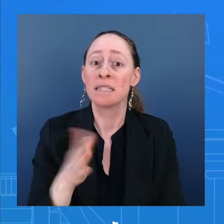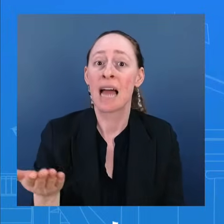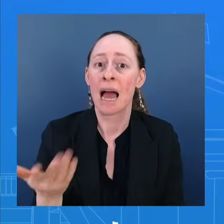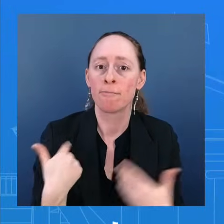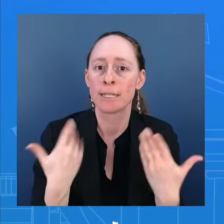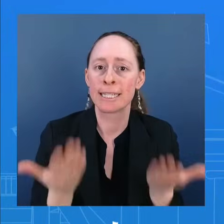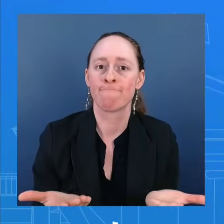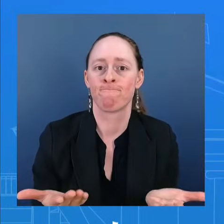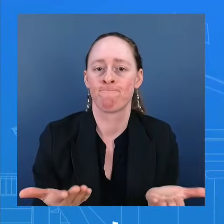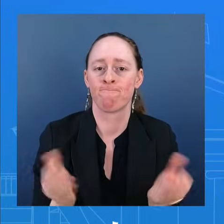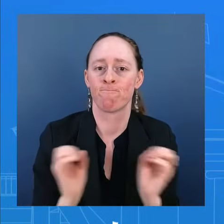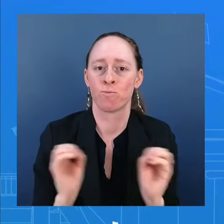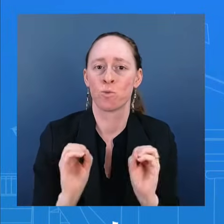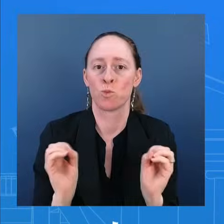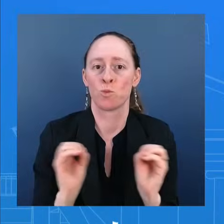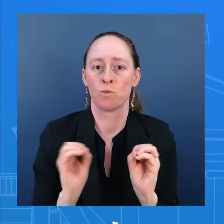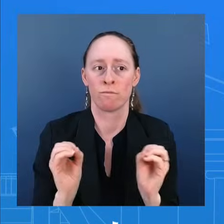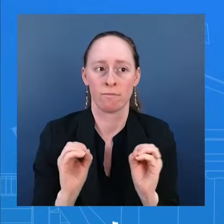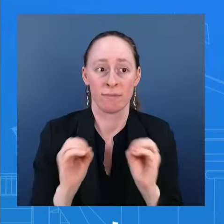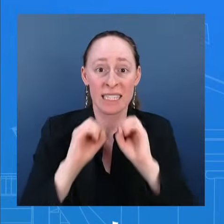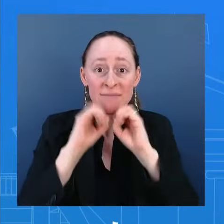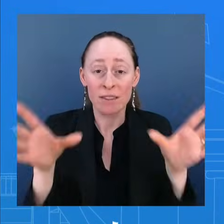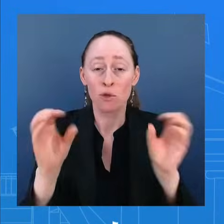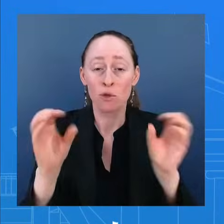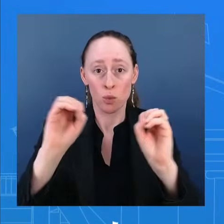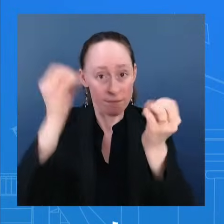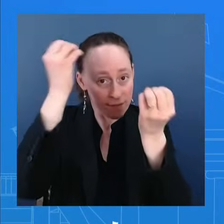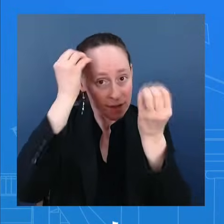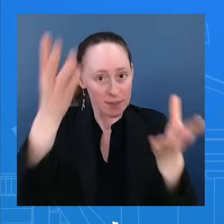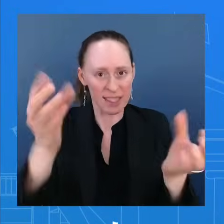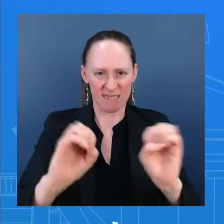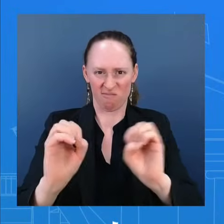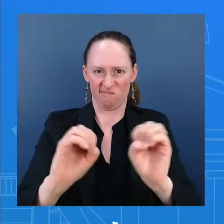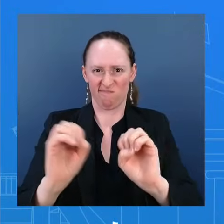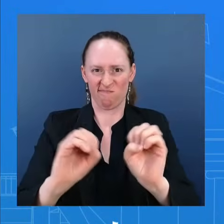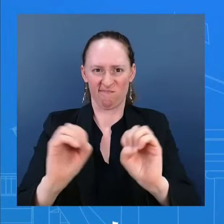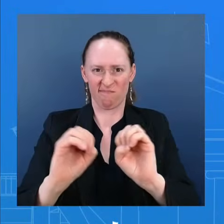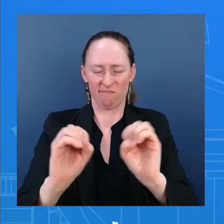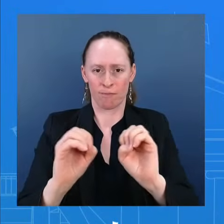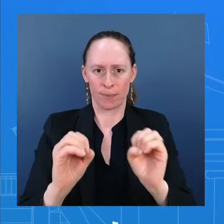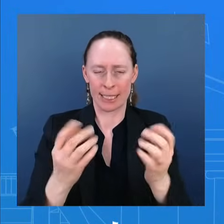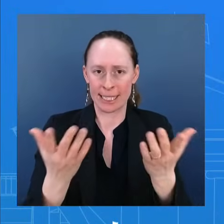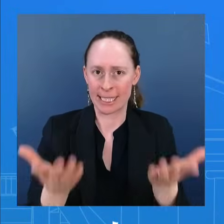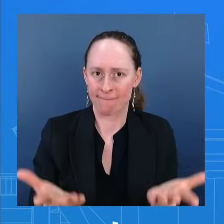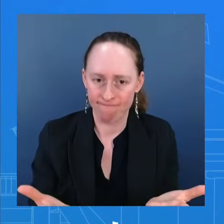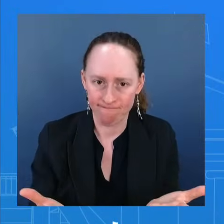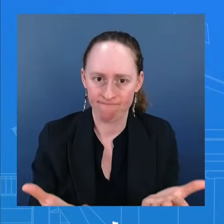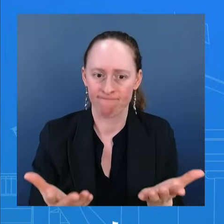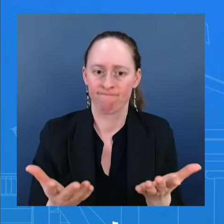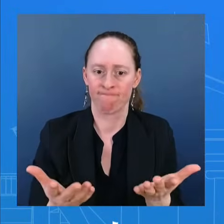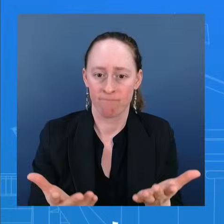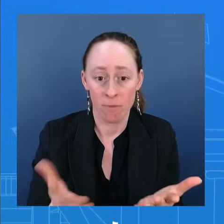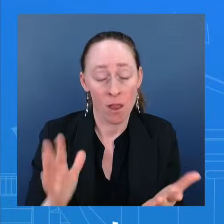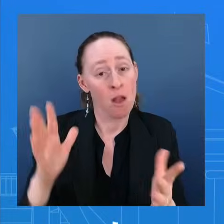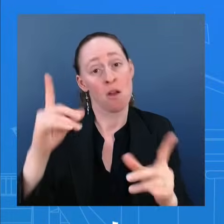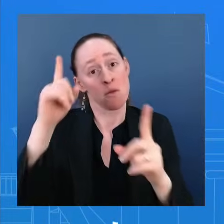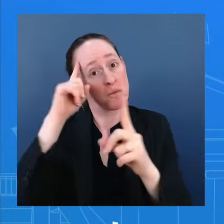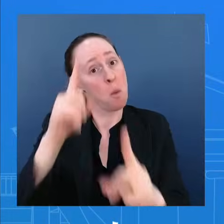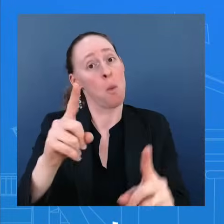And so, what our goal is is to bring him home. And so, we hope, certainly, that he is alive.